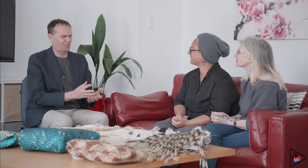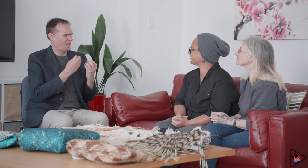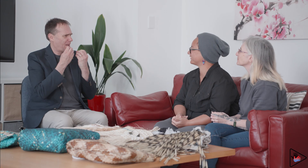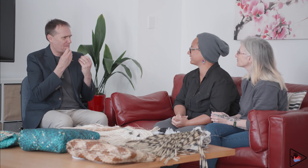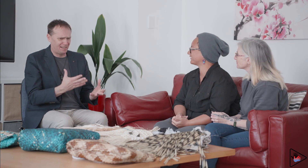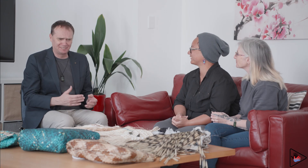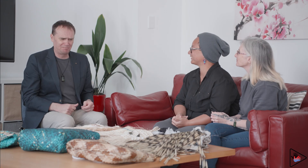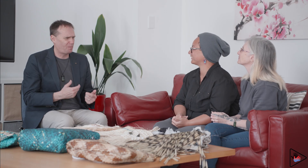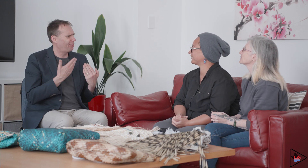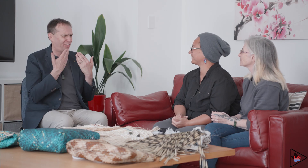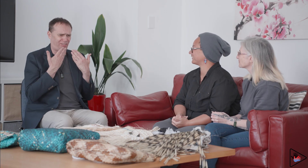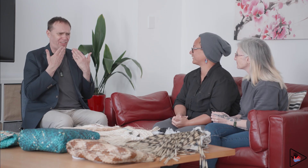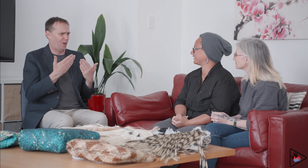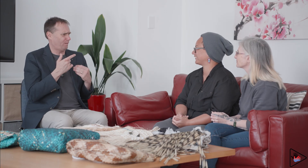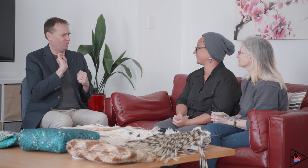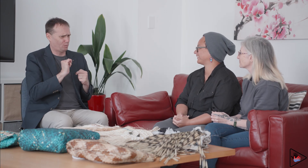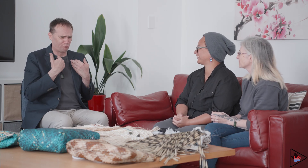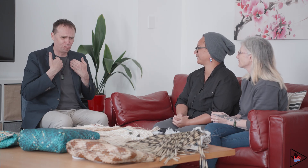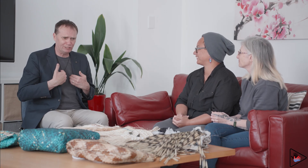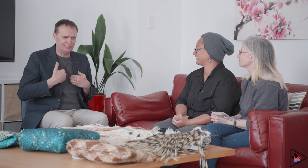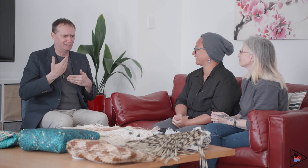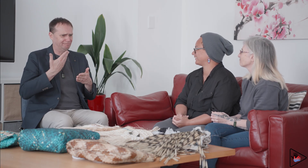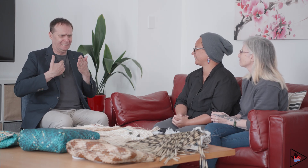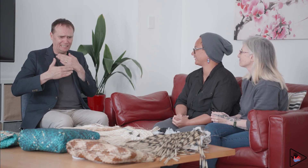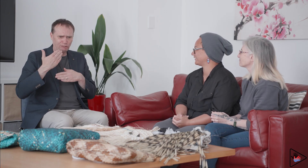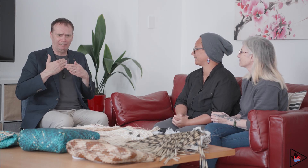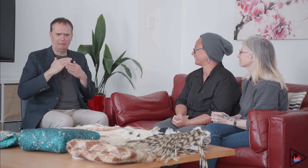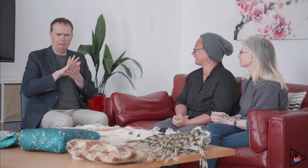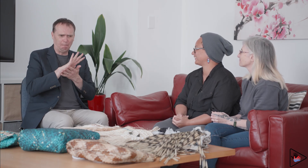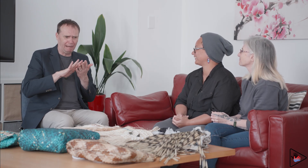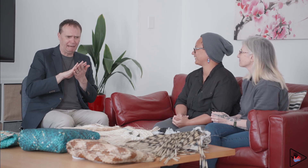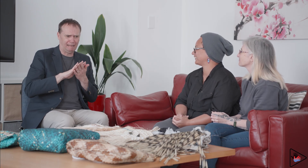you know, just to be 100% sure you've got it right. That's amazing. Well, thank you so much, Ngāwaiata